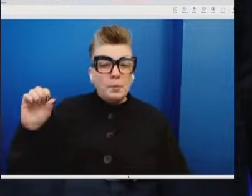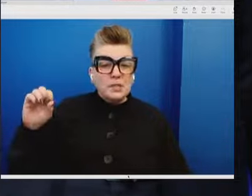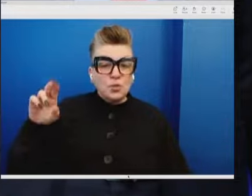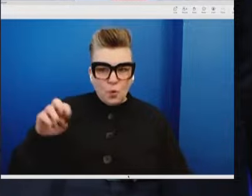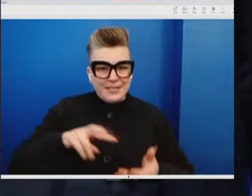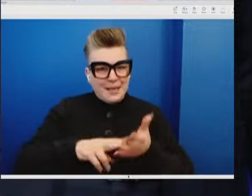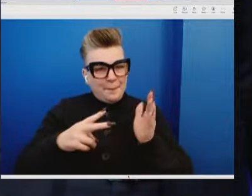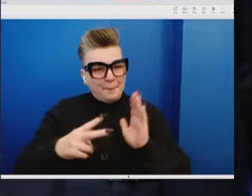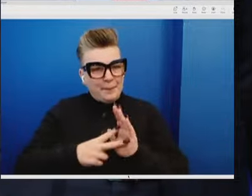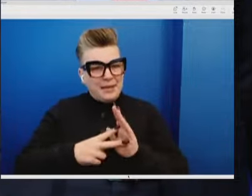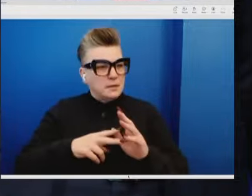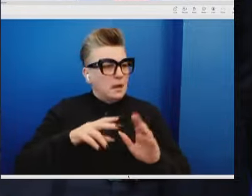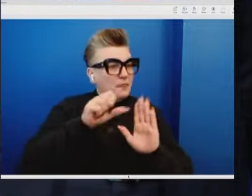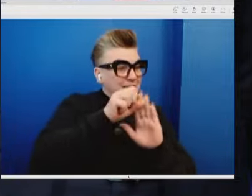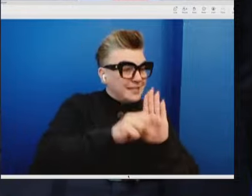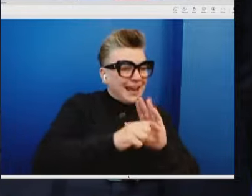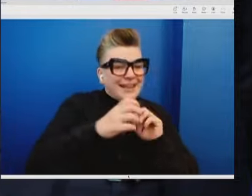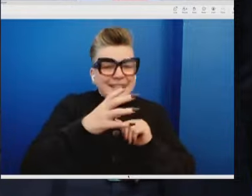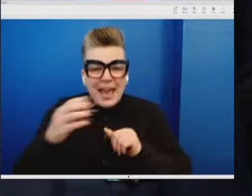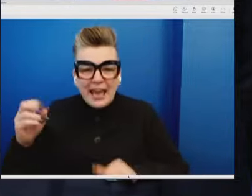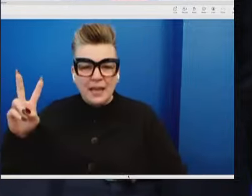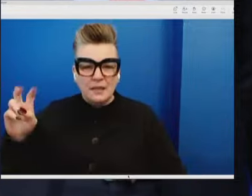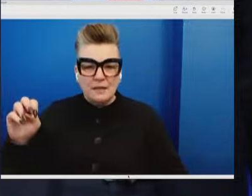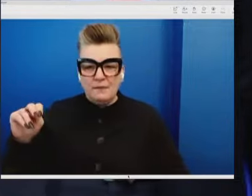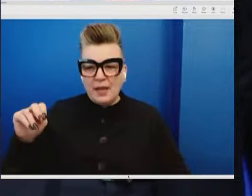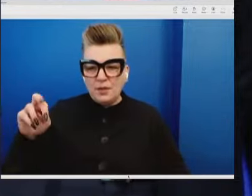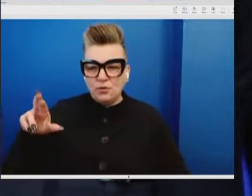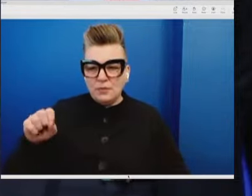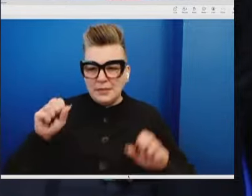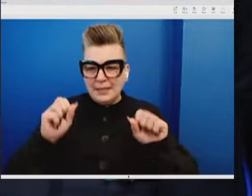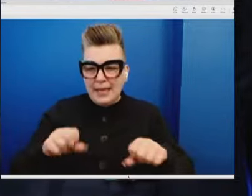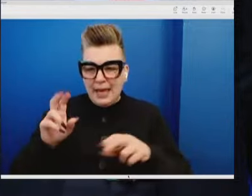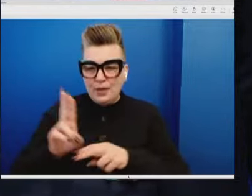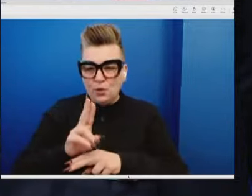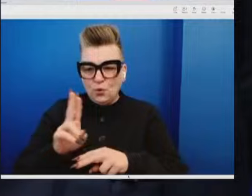versions of this. Ideally, we'll give states -- like walking into a diner, they're going